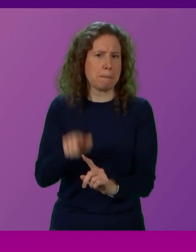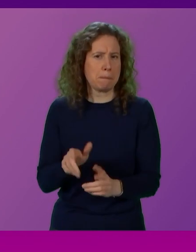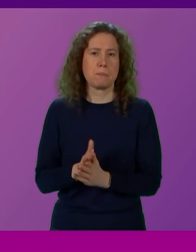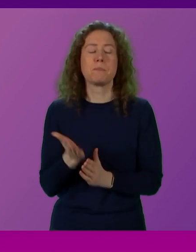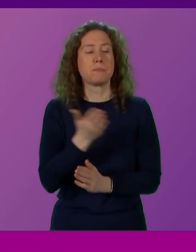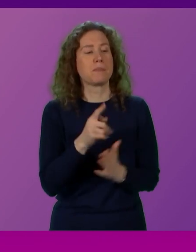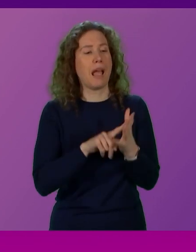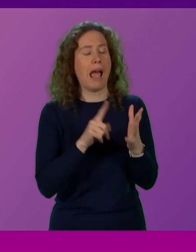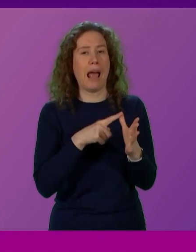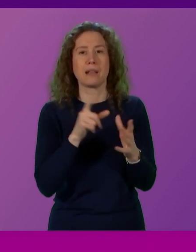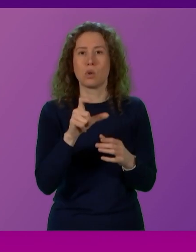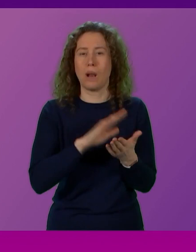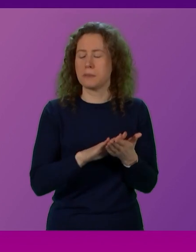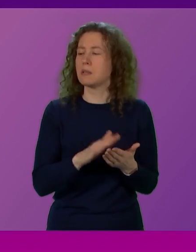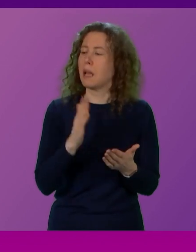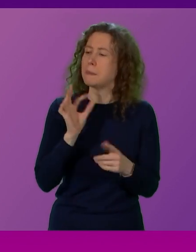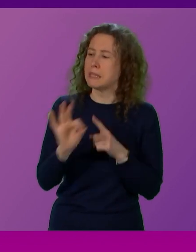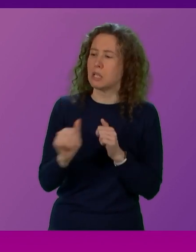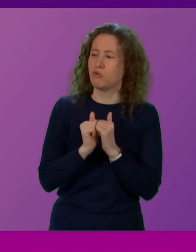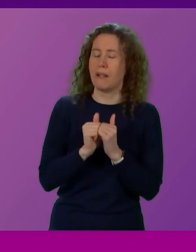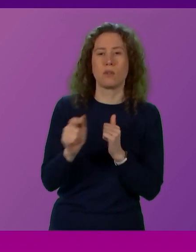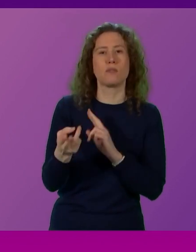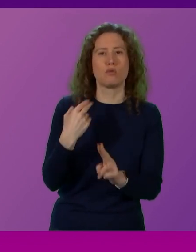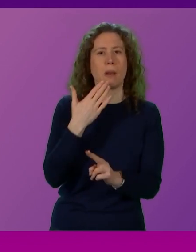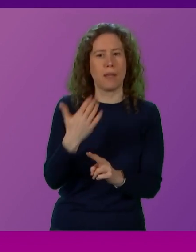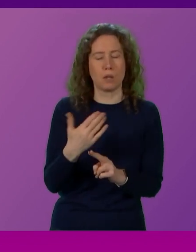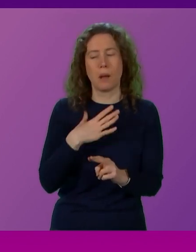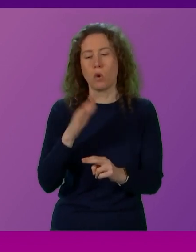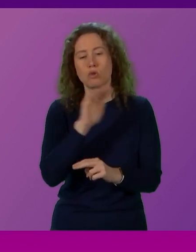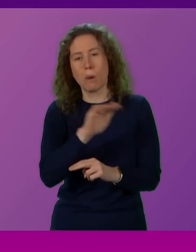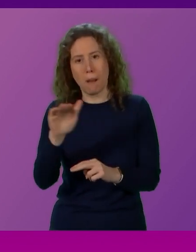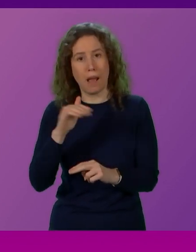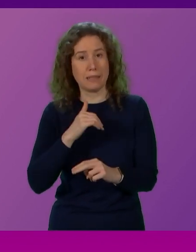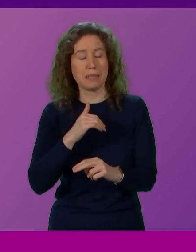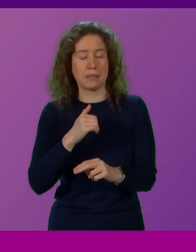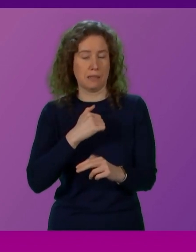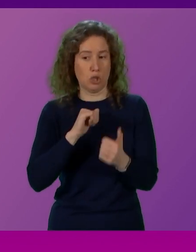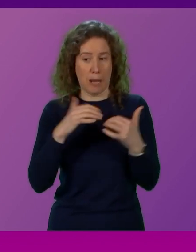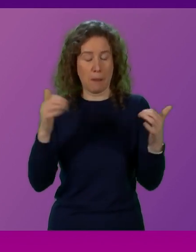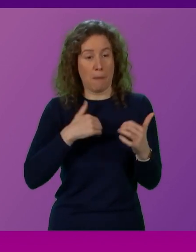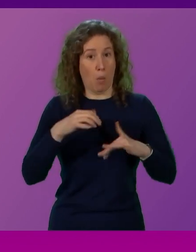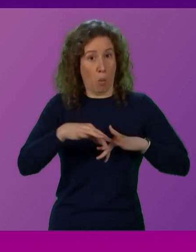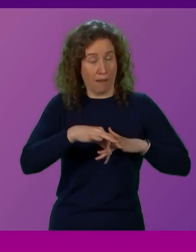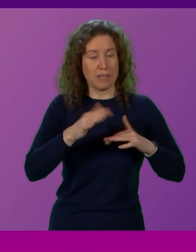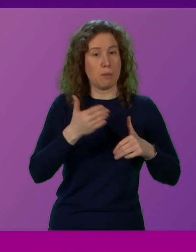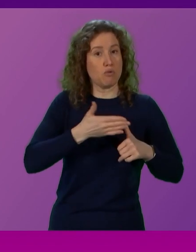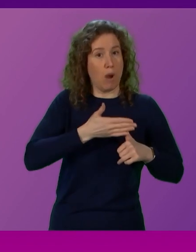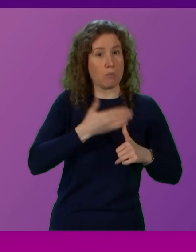I am particularly grateful for that reply. I remind the Parliament that my wife is a primary school teacher and a member of the Educational Institute of Scotland.